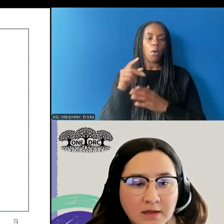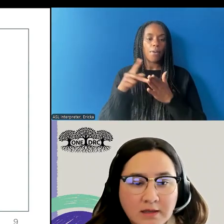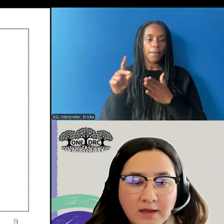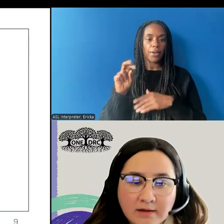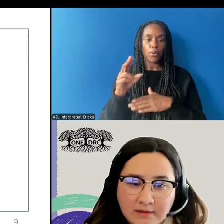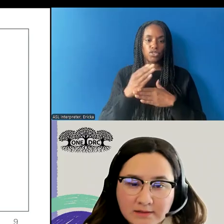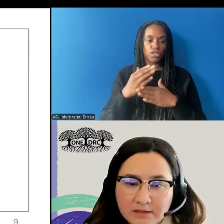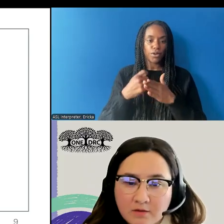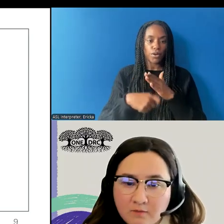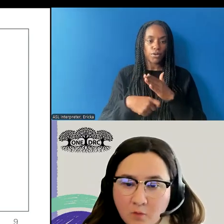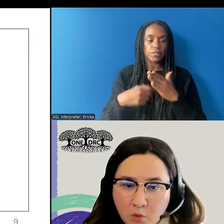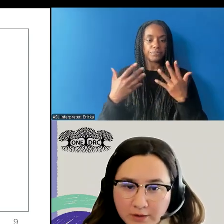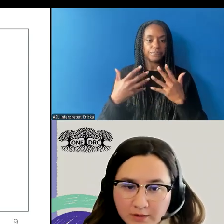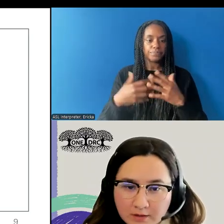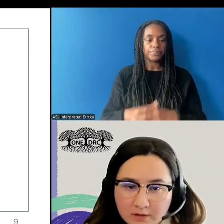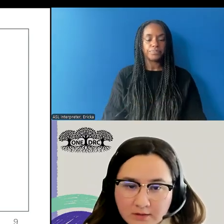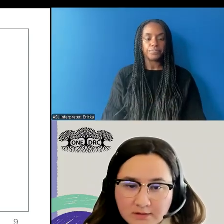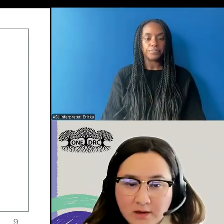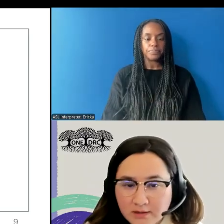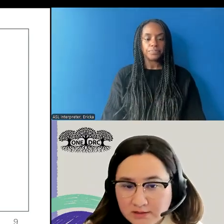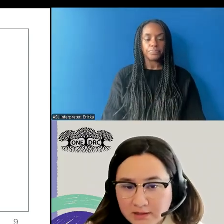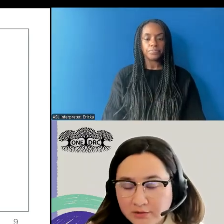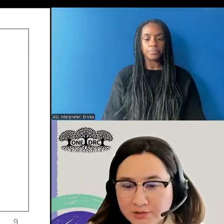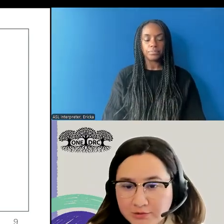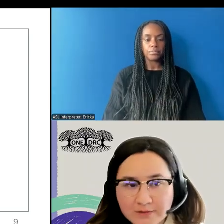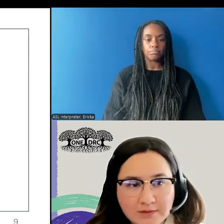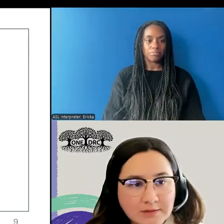And that is for, daycare services